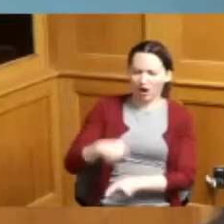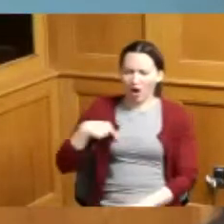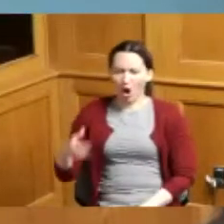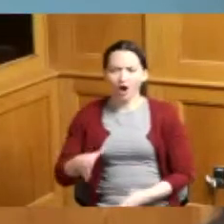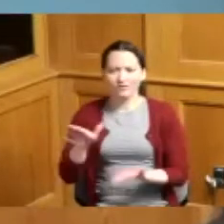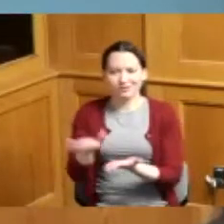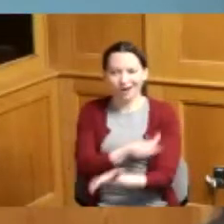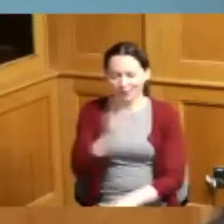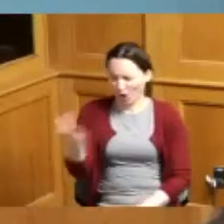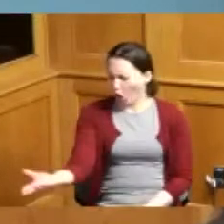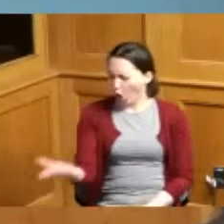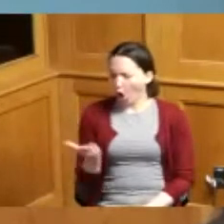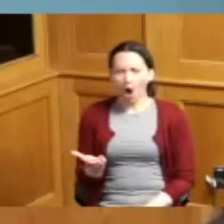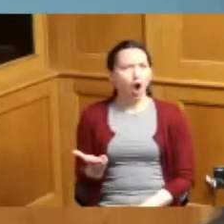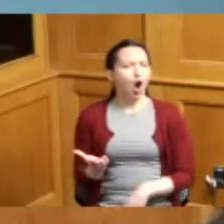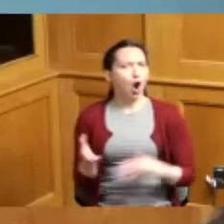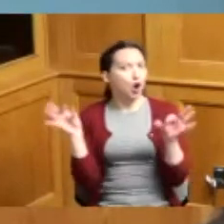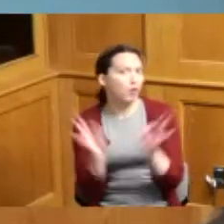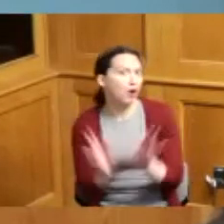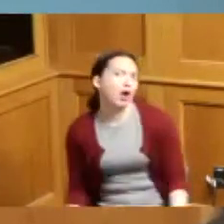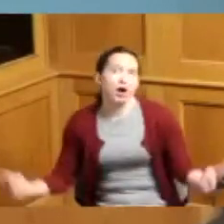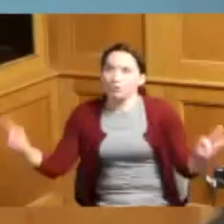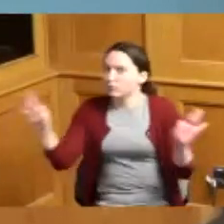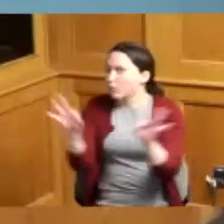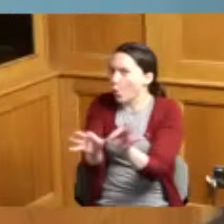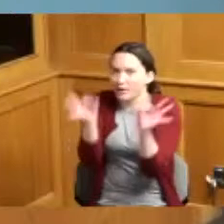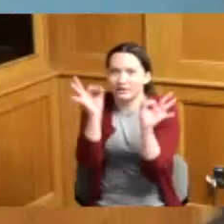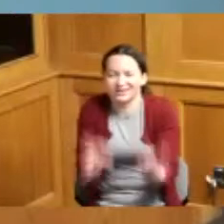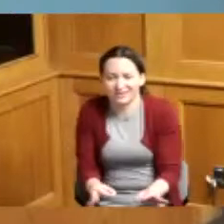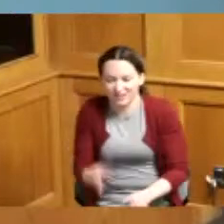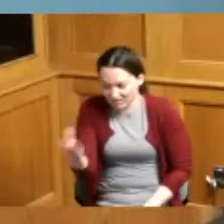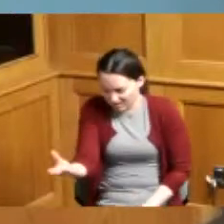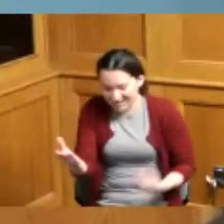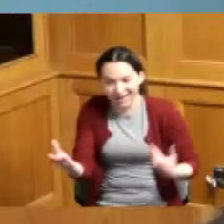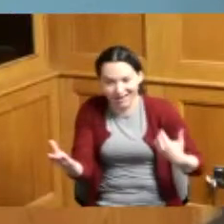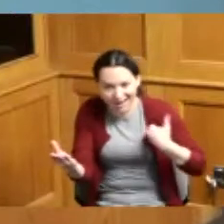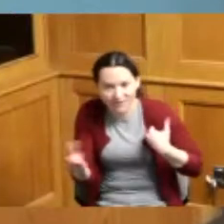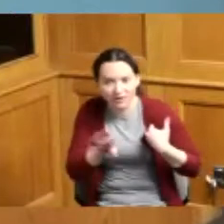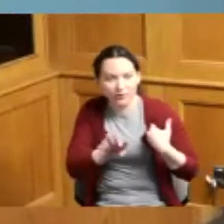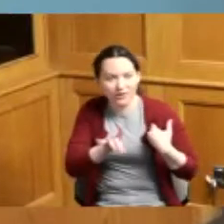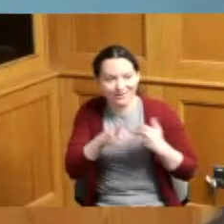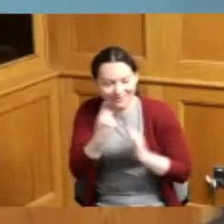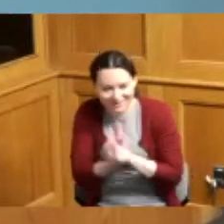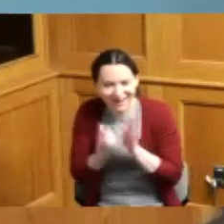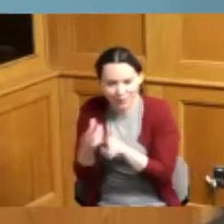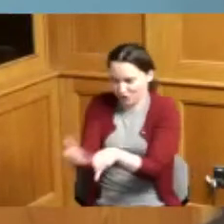document and make such an important decision after only having it for 48 hours so that is that is